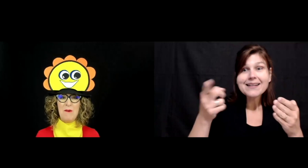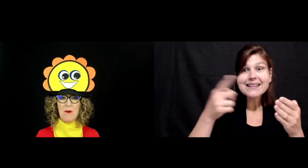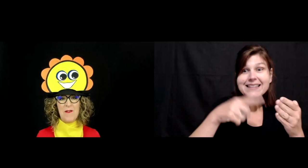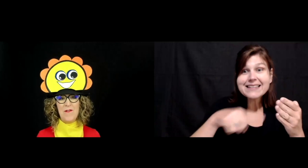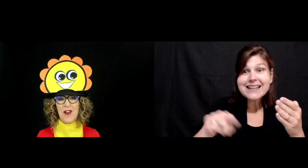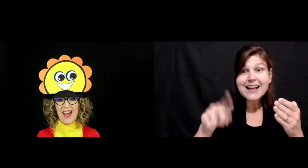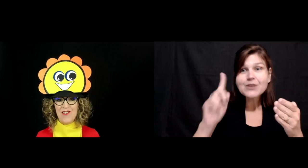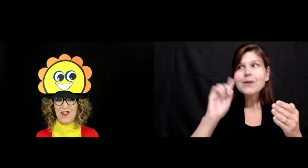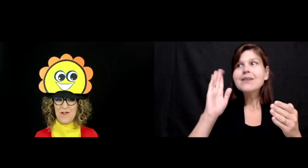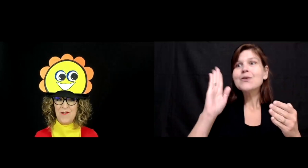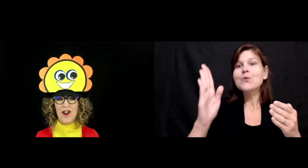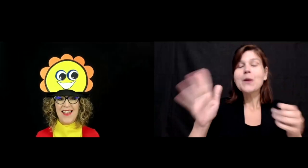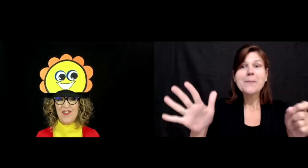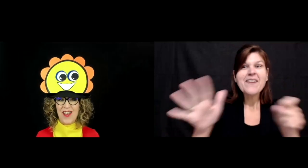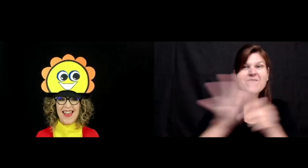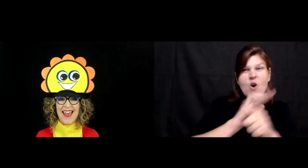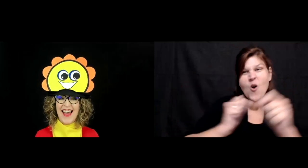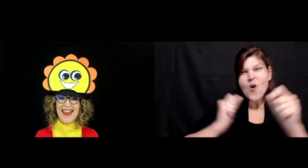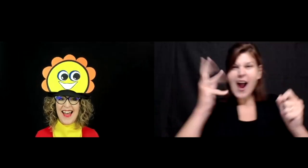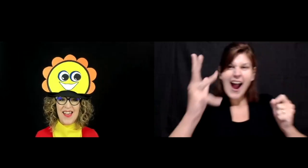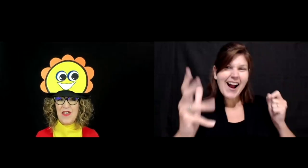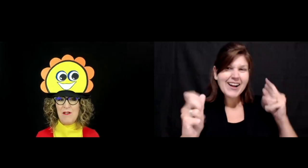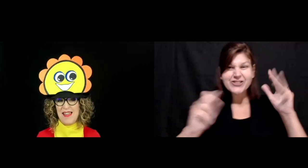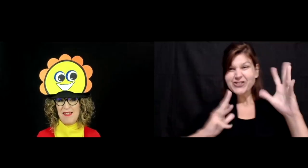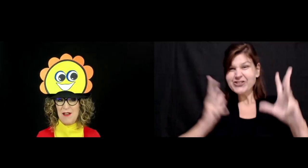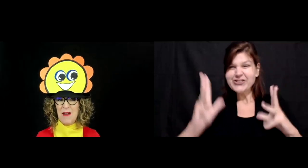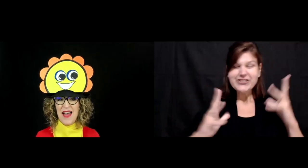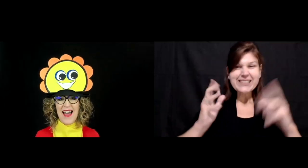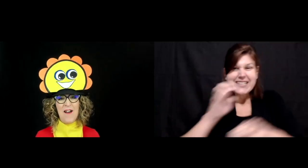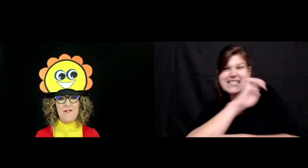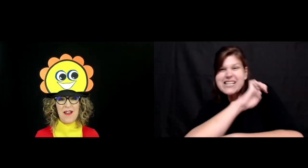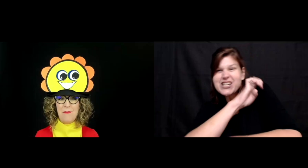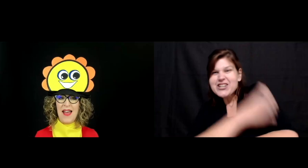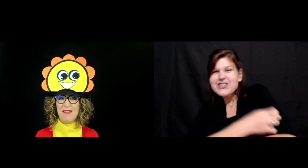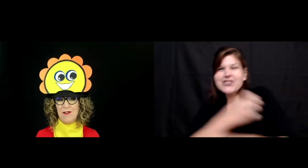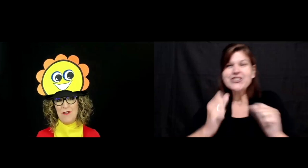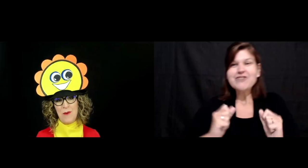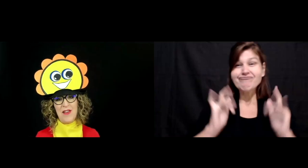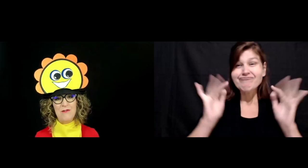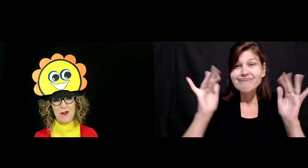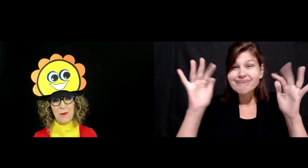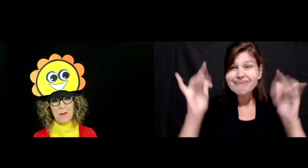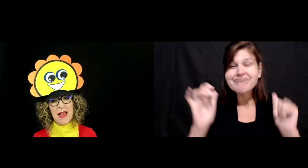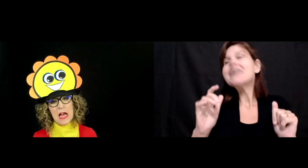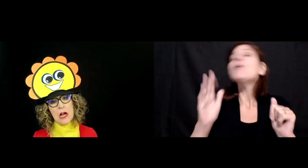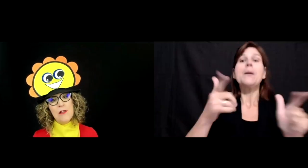it will be full action, full energy and high enthusiasm, fast paced all the way through.